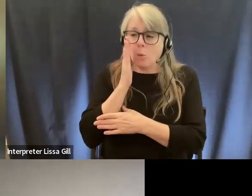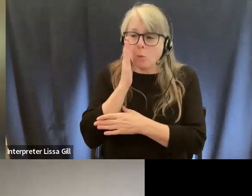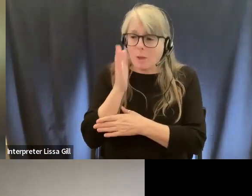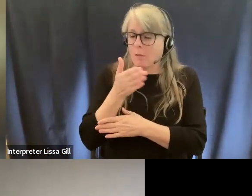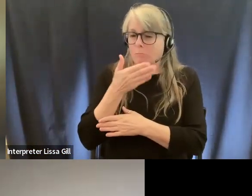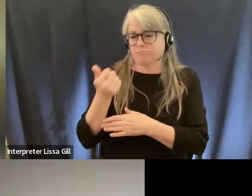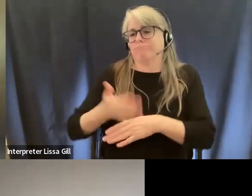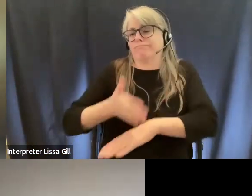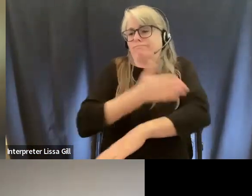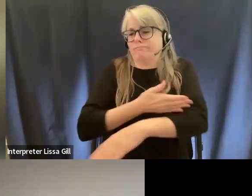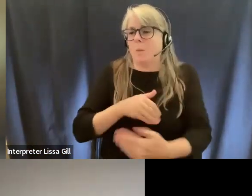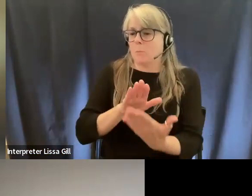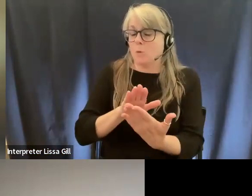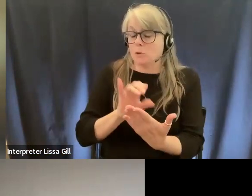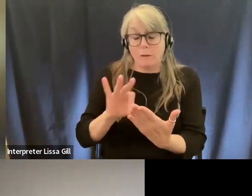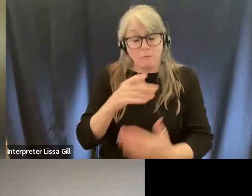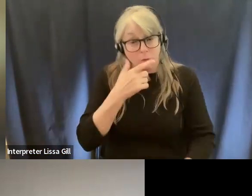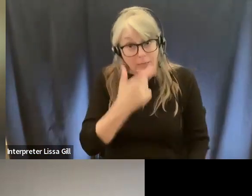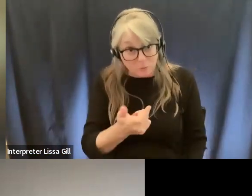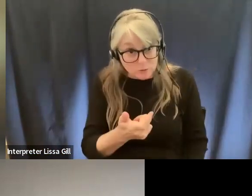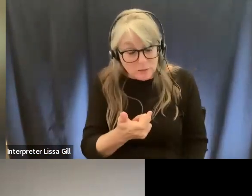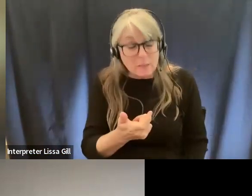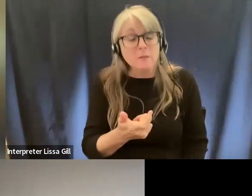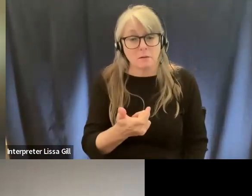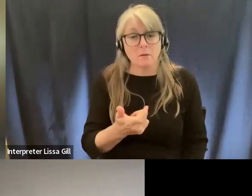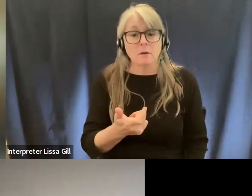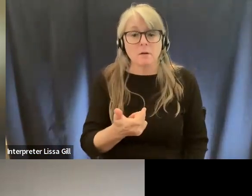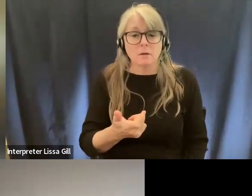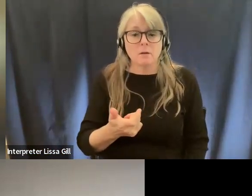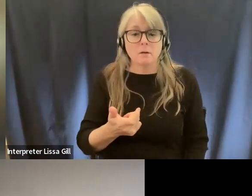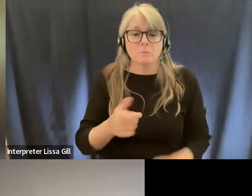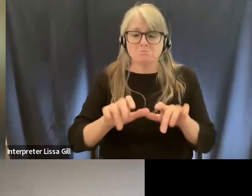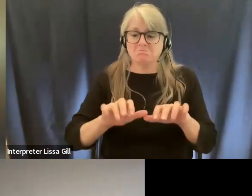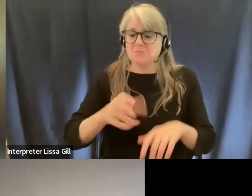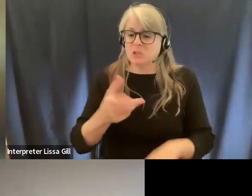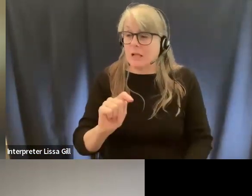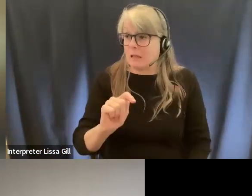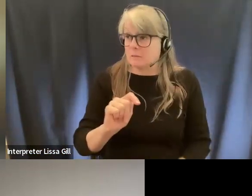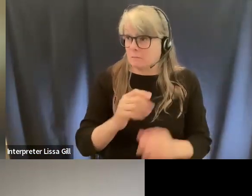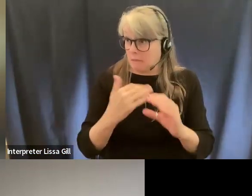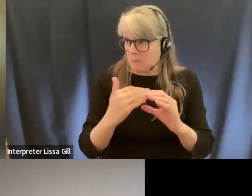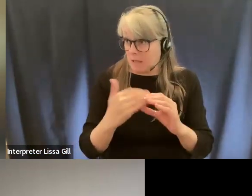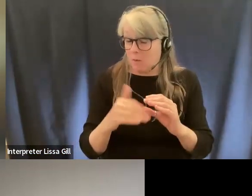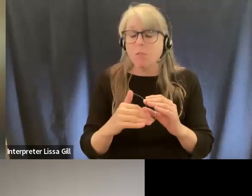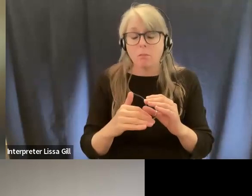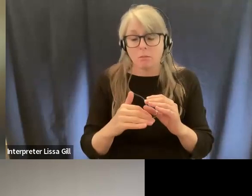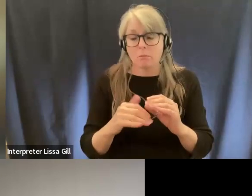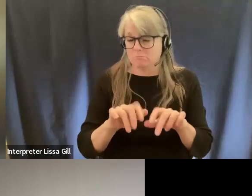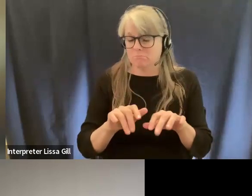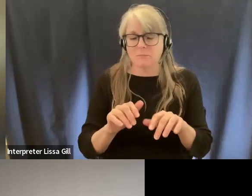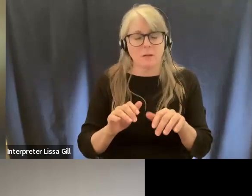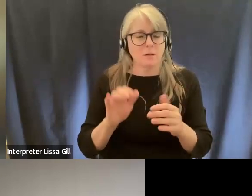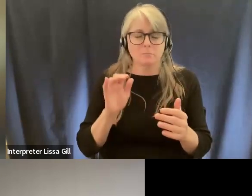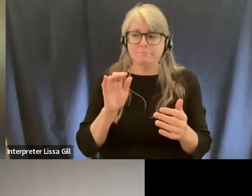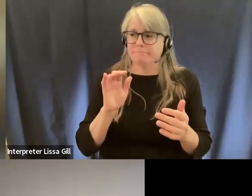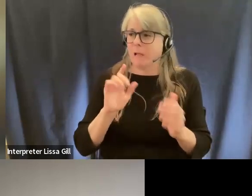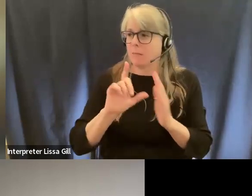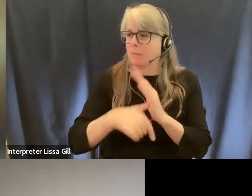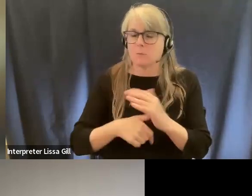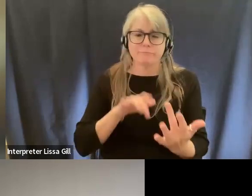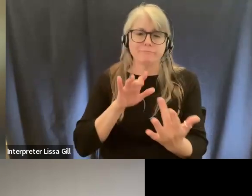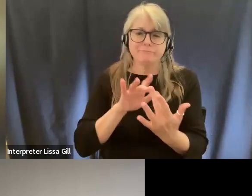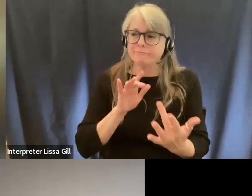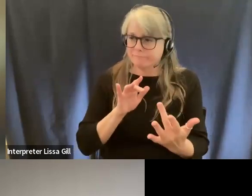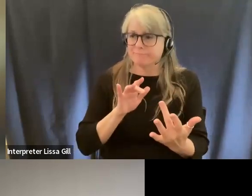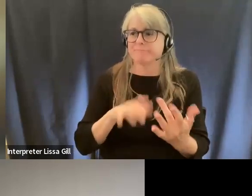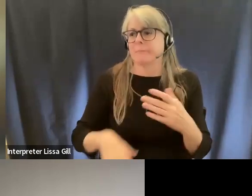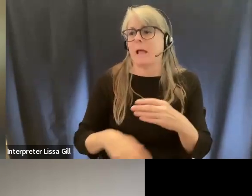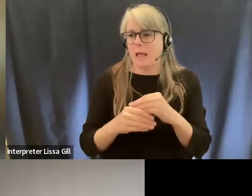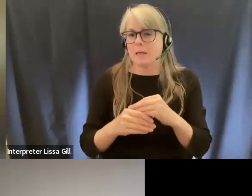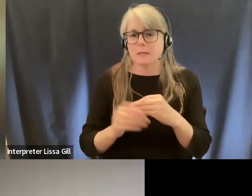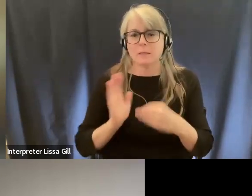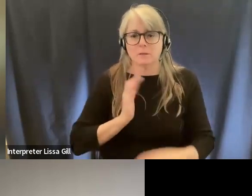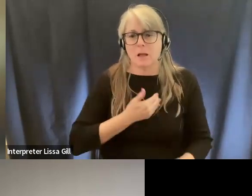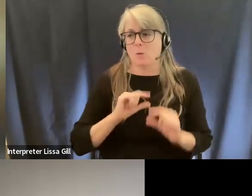So if you're interested, feel free to post that in the chat with your email and we'd be happy to follow up with you, reach out and get you added to our group.